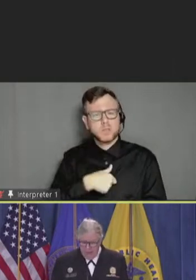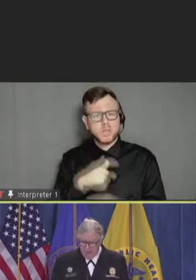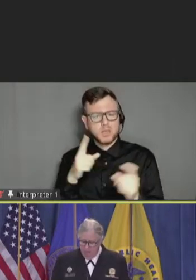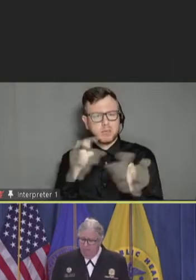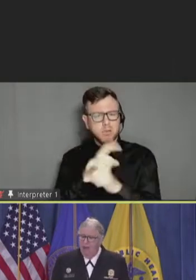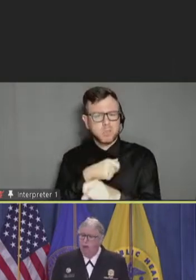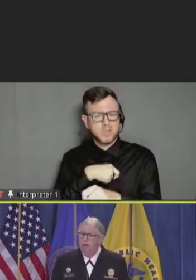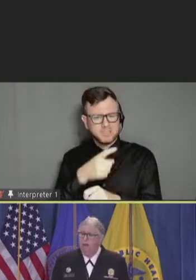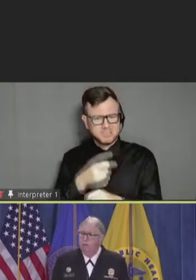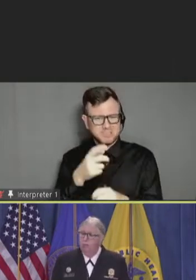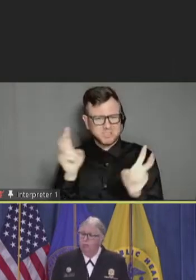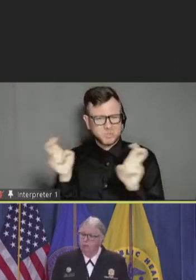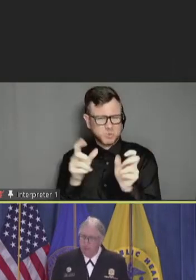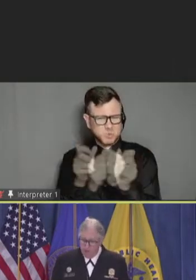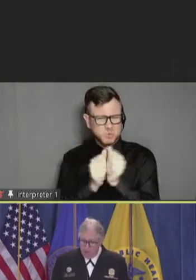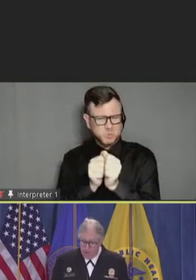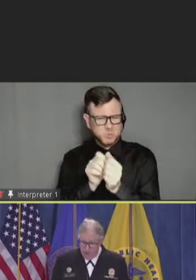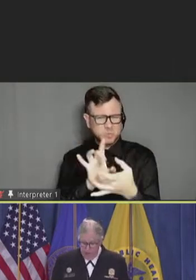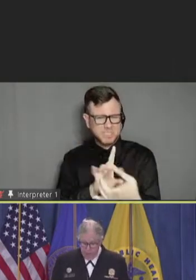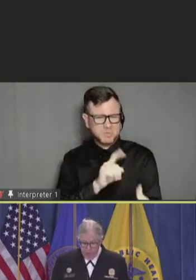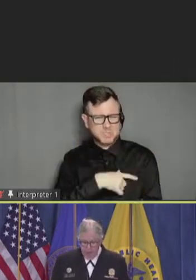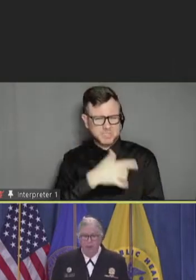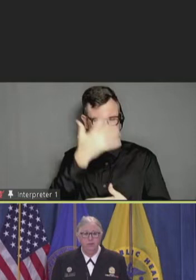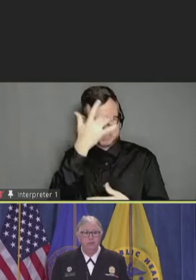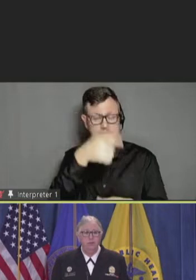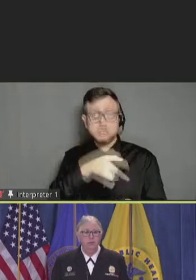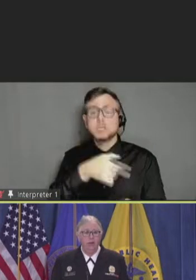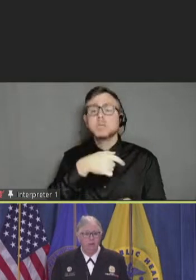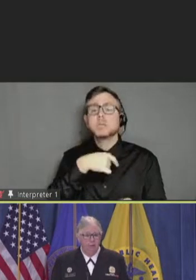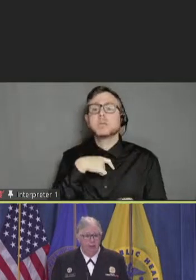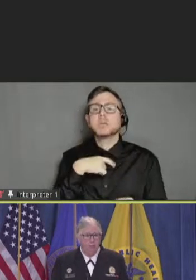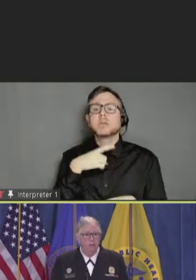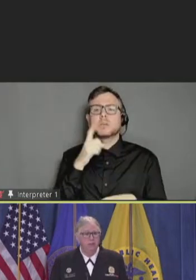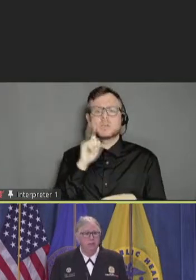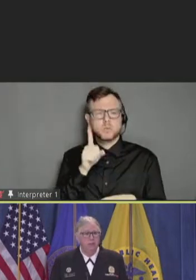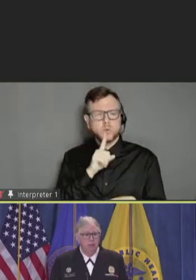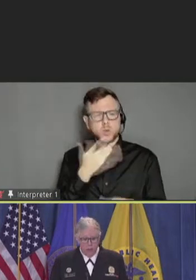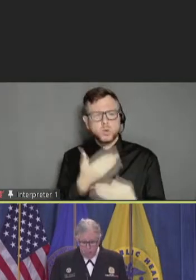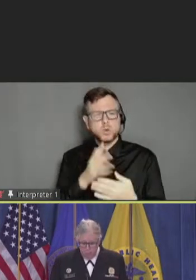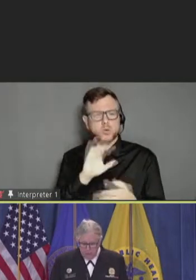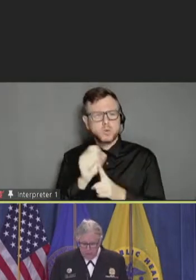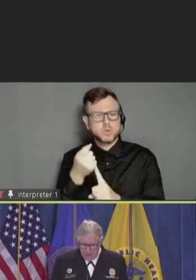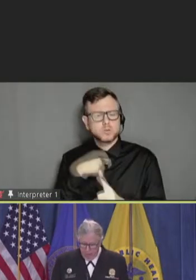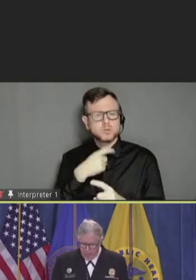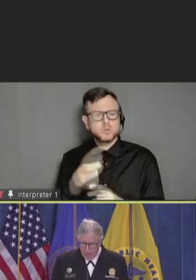is a very important strategy to keep ourselves, our families, and our communities healthy.